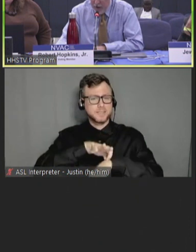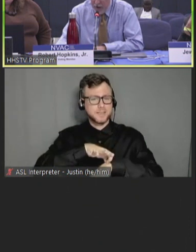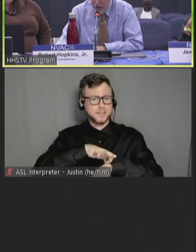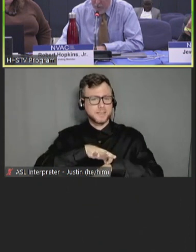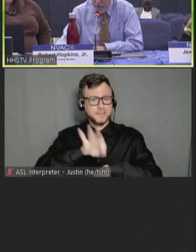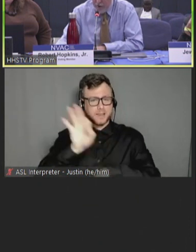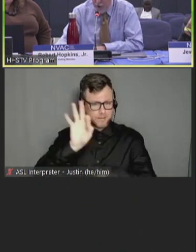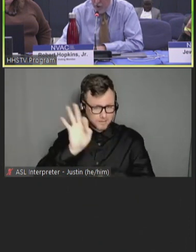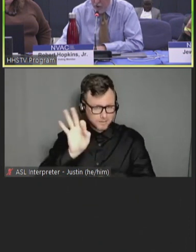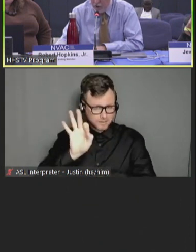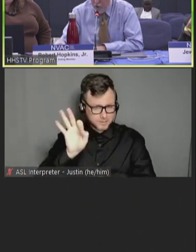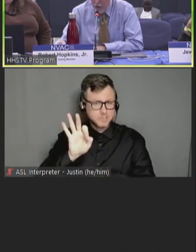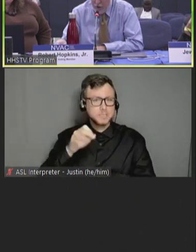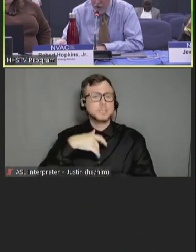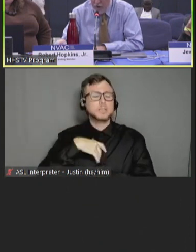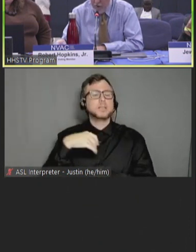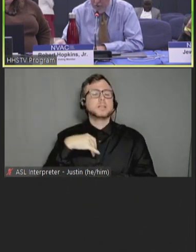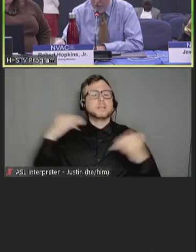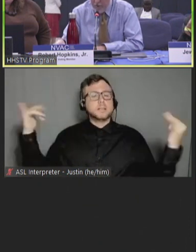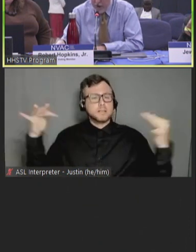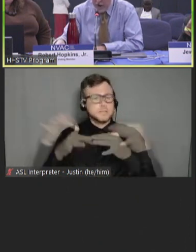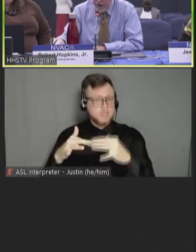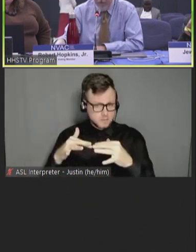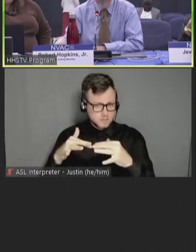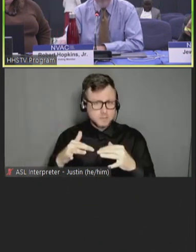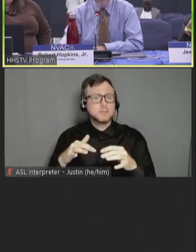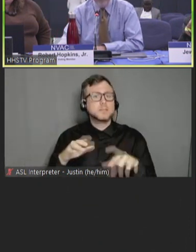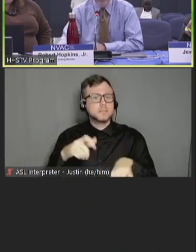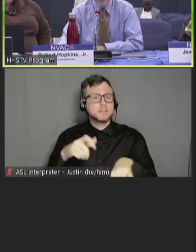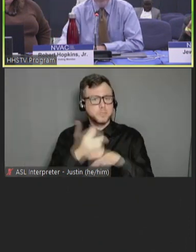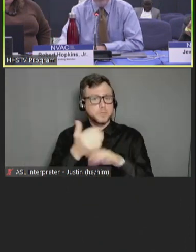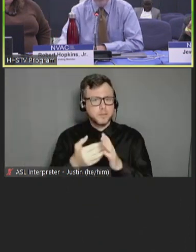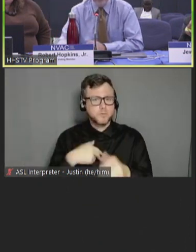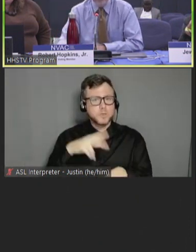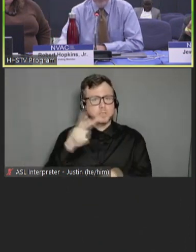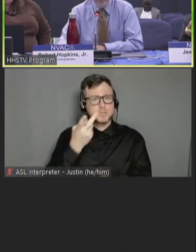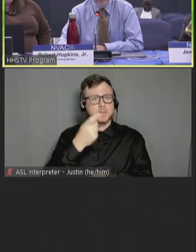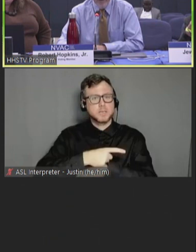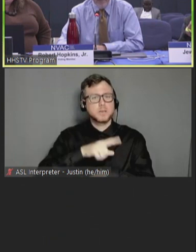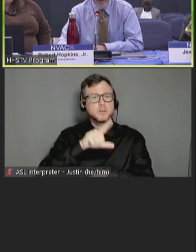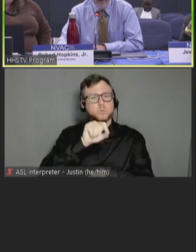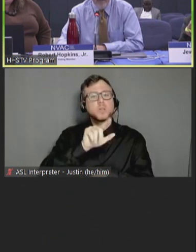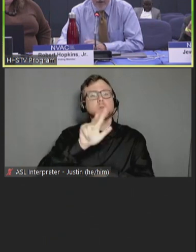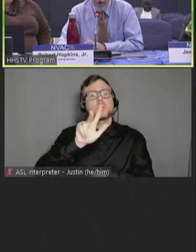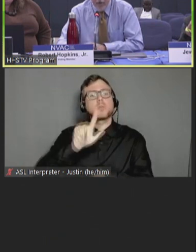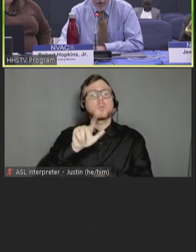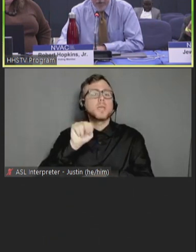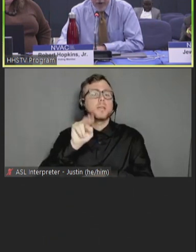with our call to order for the second day of our September 2023 NVAC meeting. We want to thank you